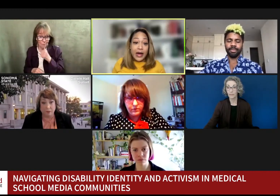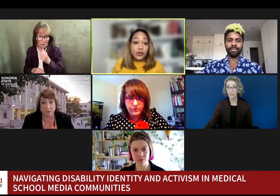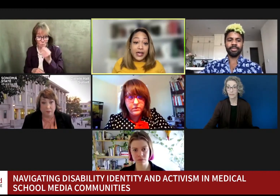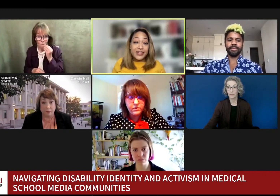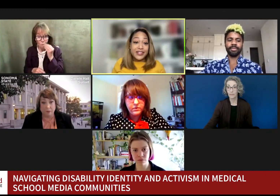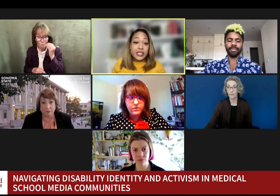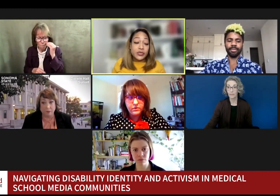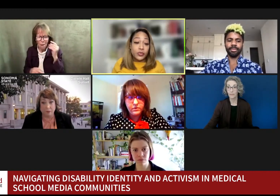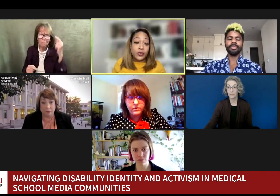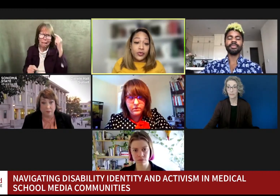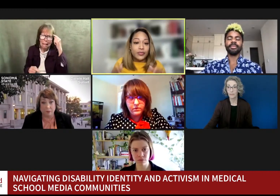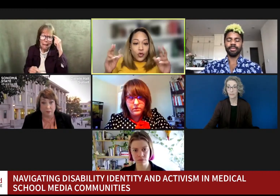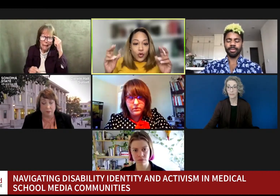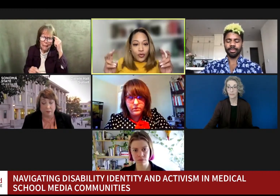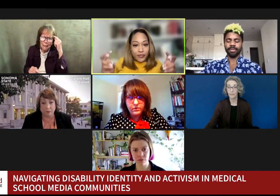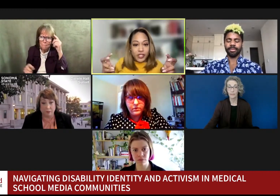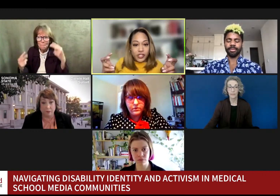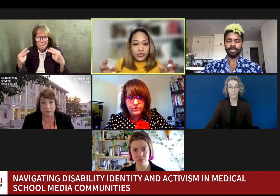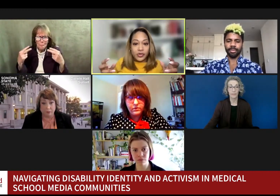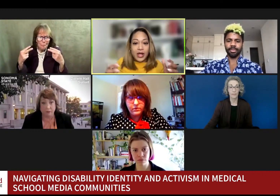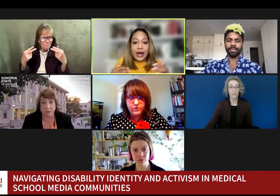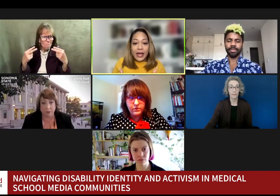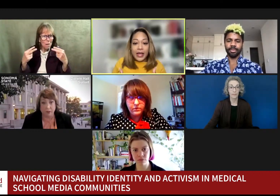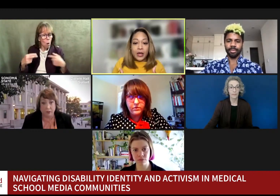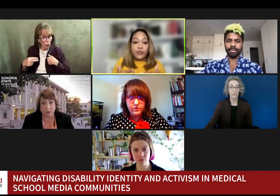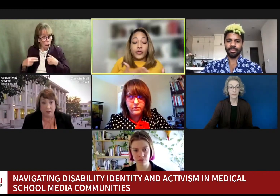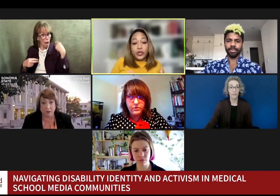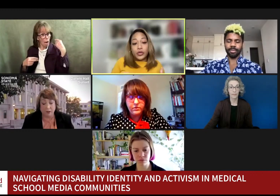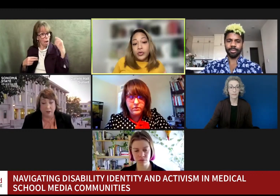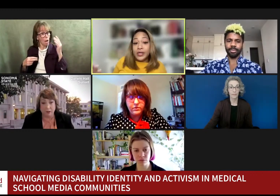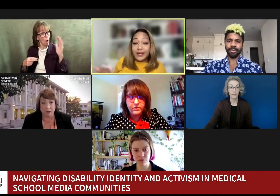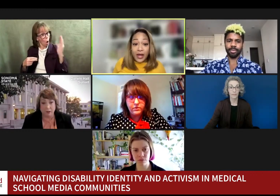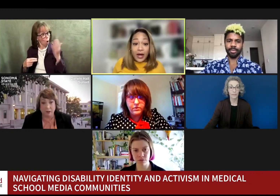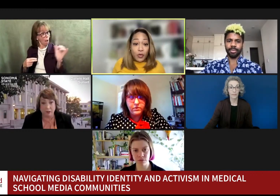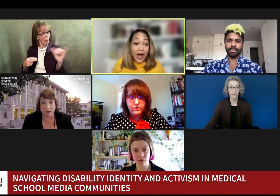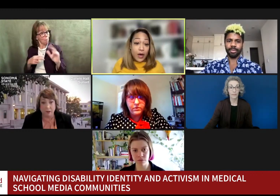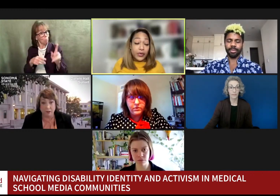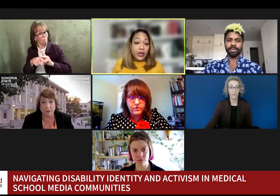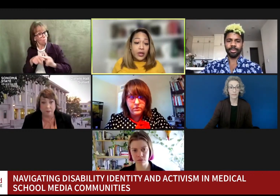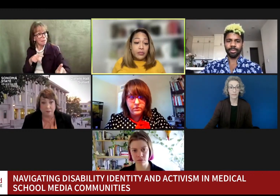digestible or professional I am for the community that I'm around.